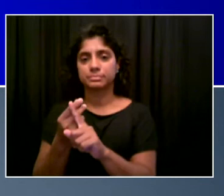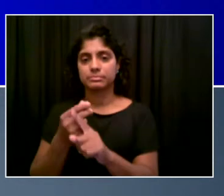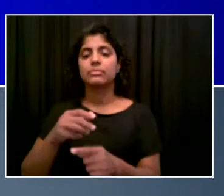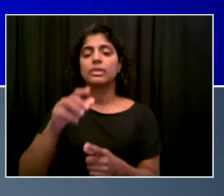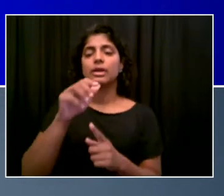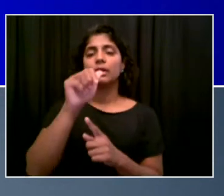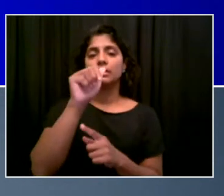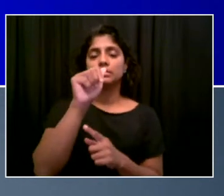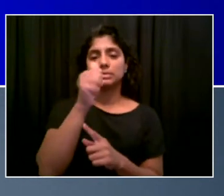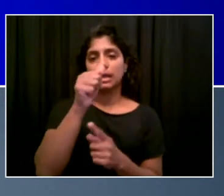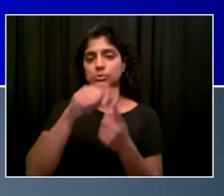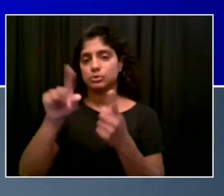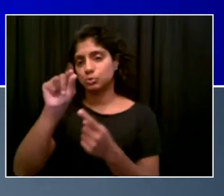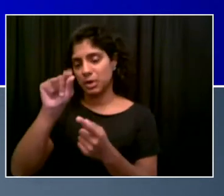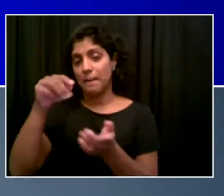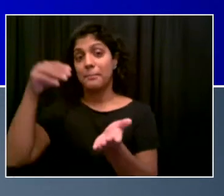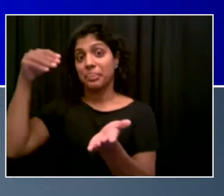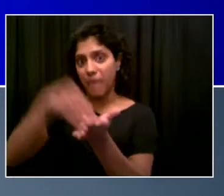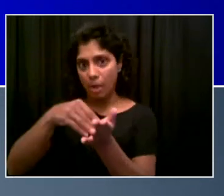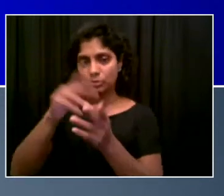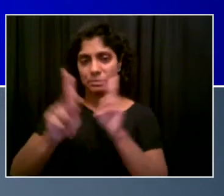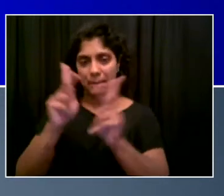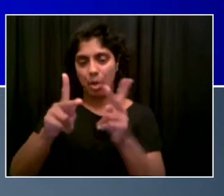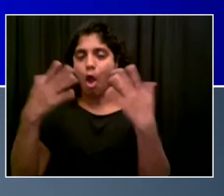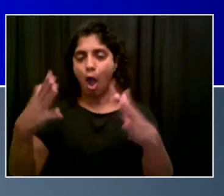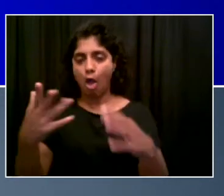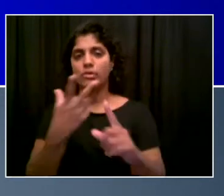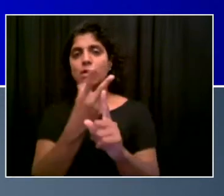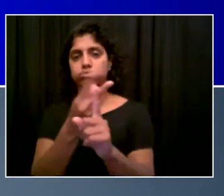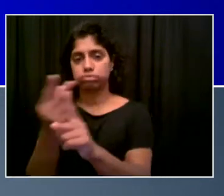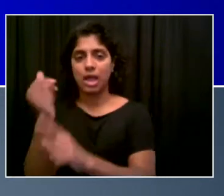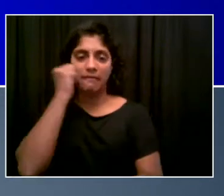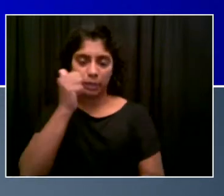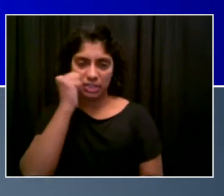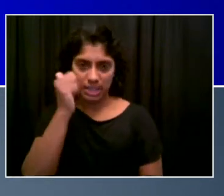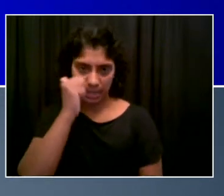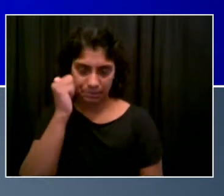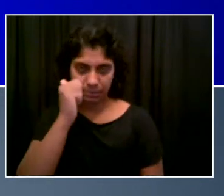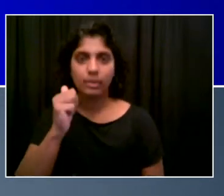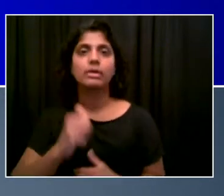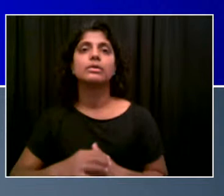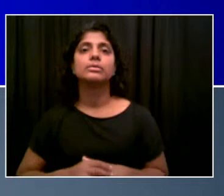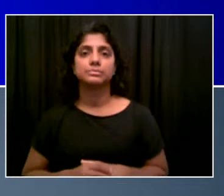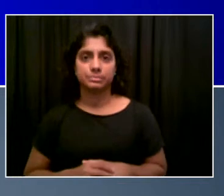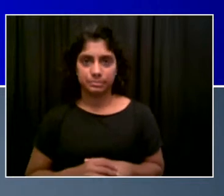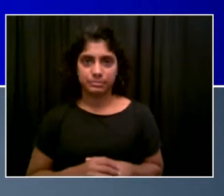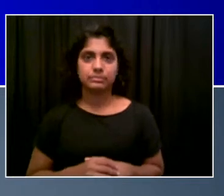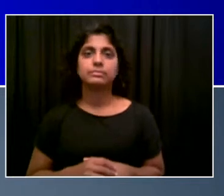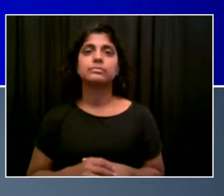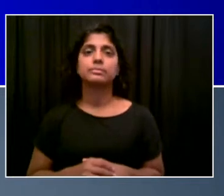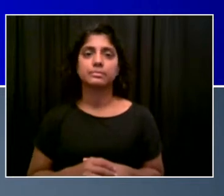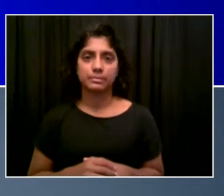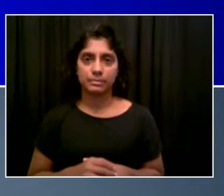CONTINUE TO DO WELL IN TEAM TERMS OF KEEPING THE HOSPITALIZATION DOWN. WE ARE WATCHING